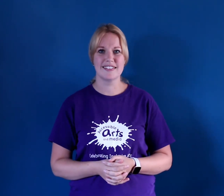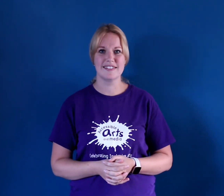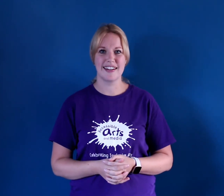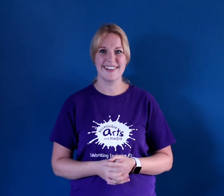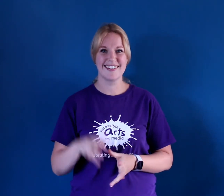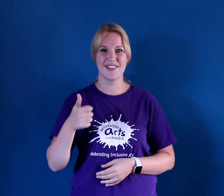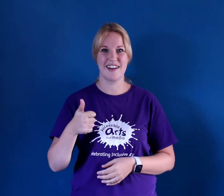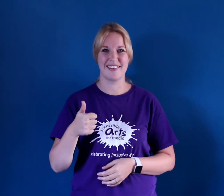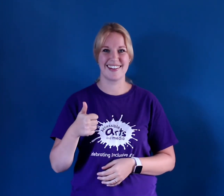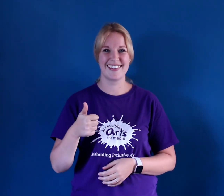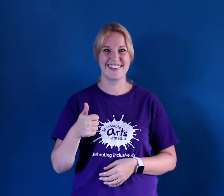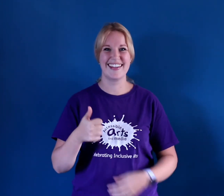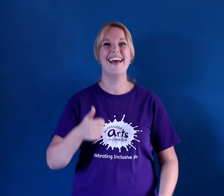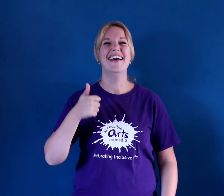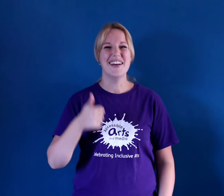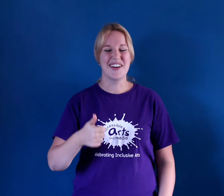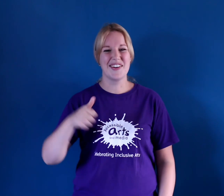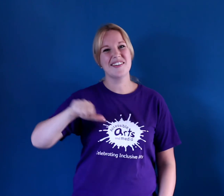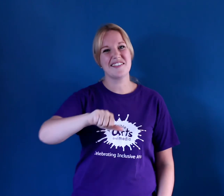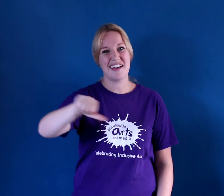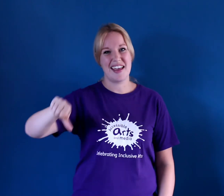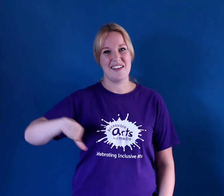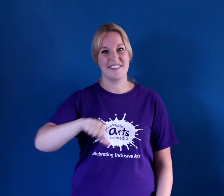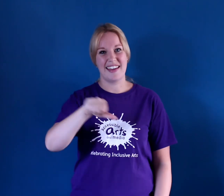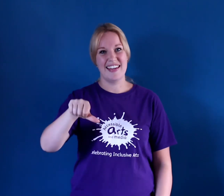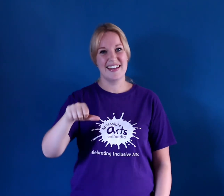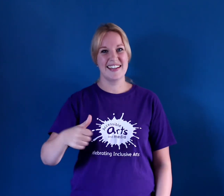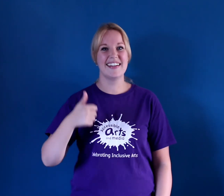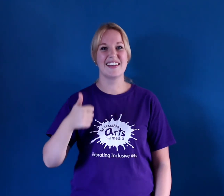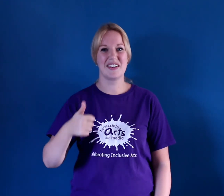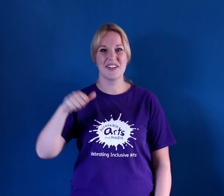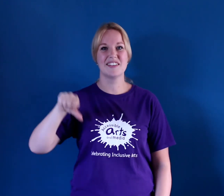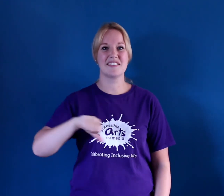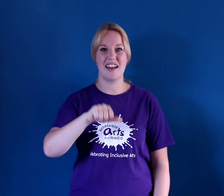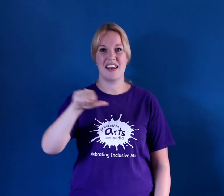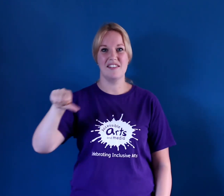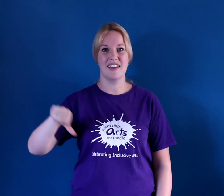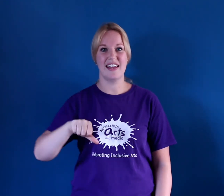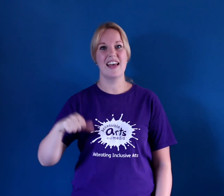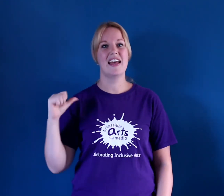Ready, good gravy. Good gravy, good gravy,